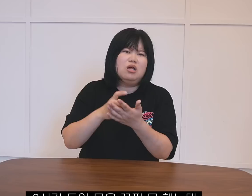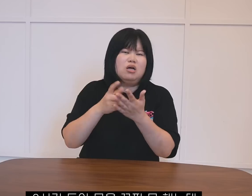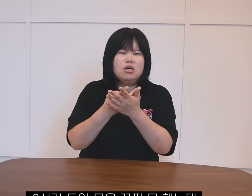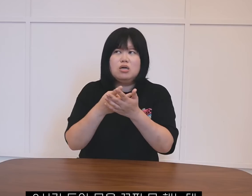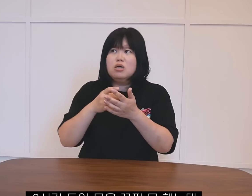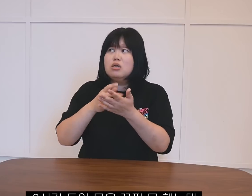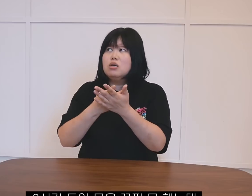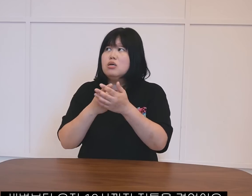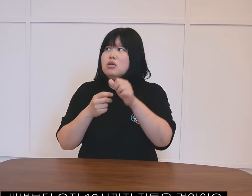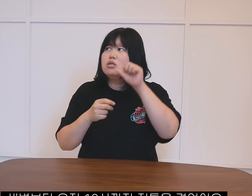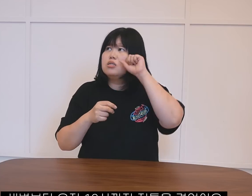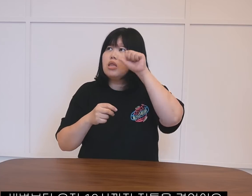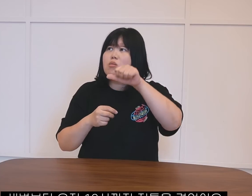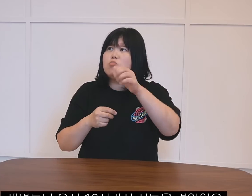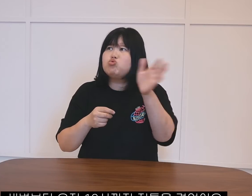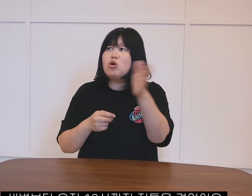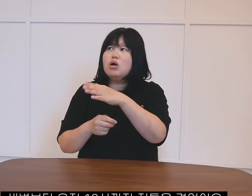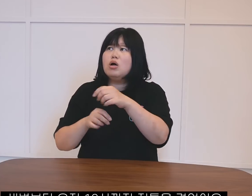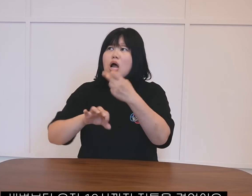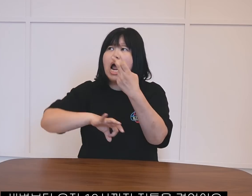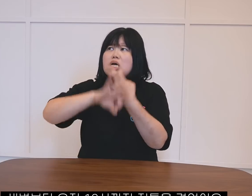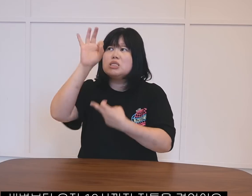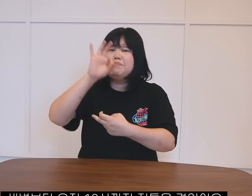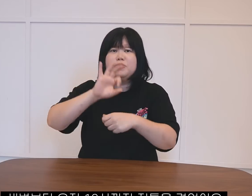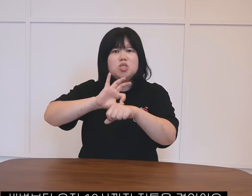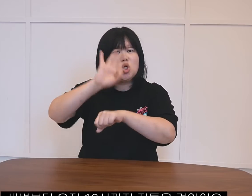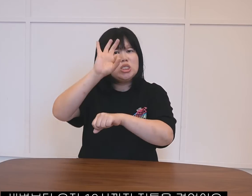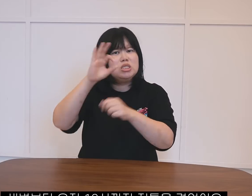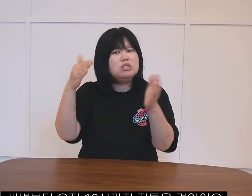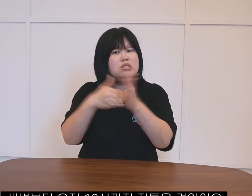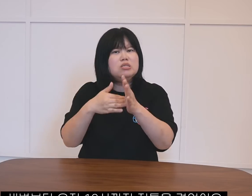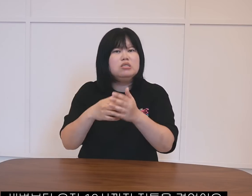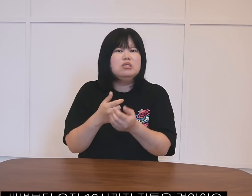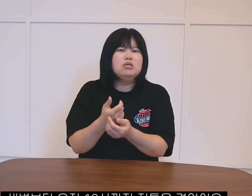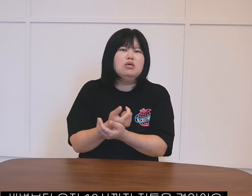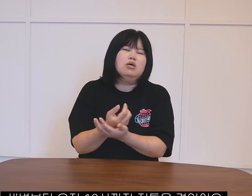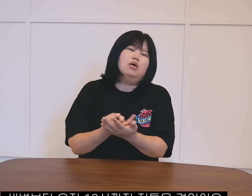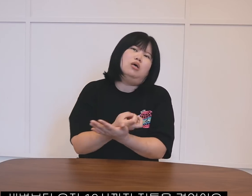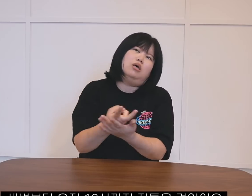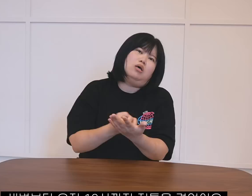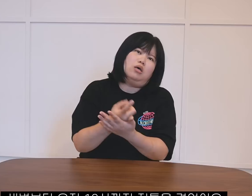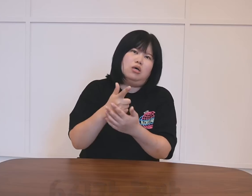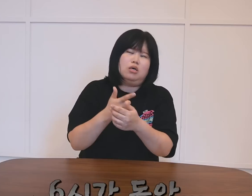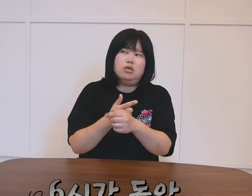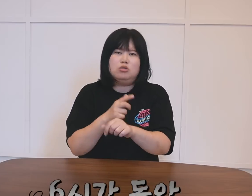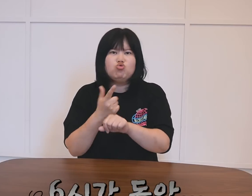and I was in labor pains from dawn until 10 am.